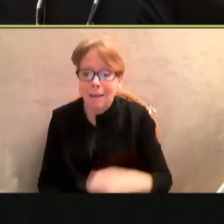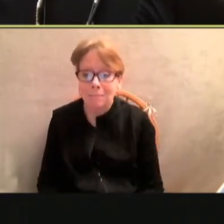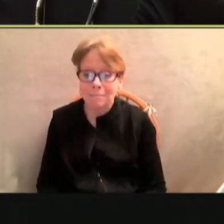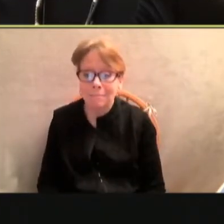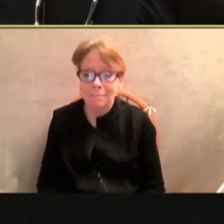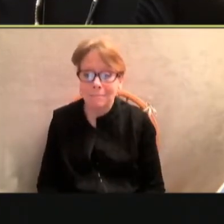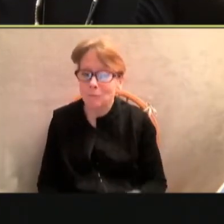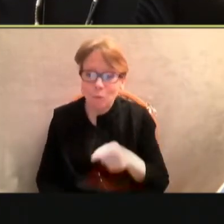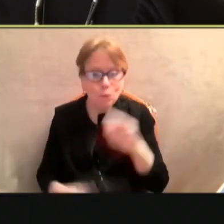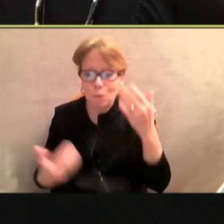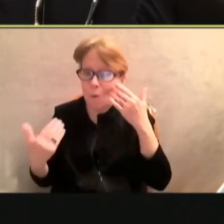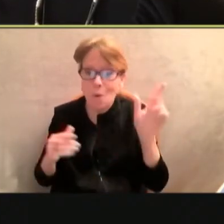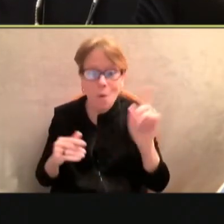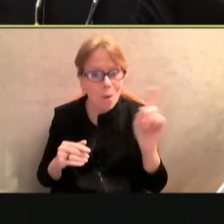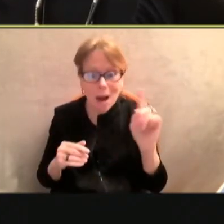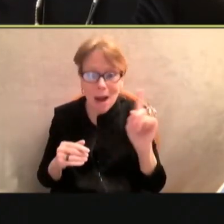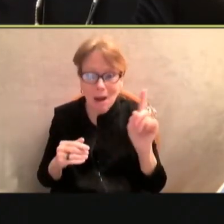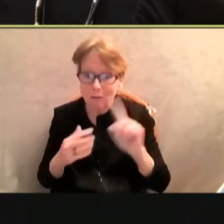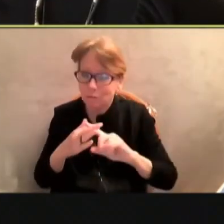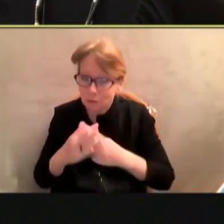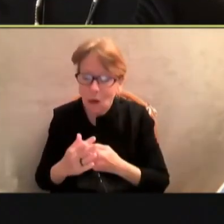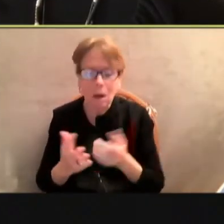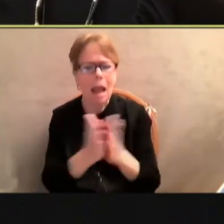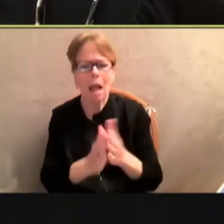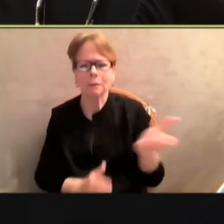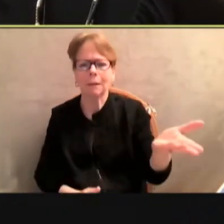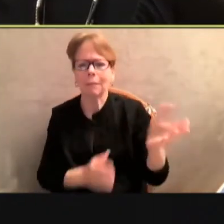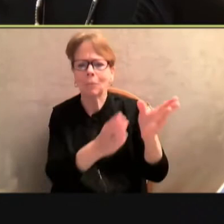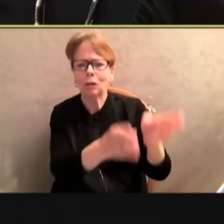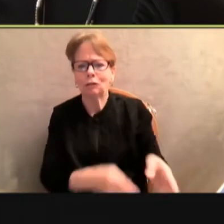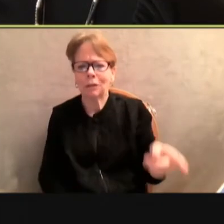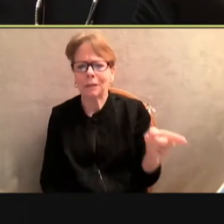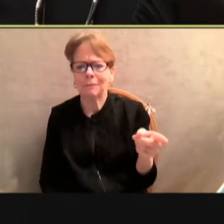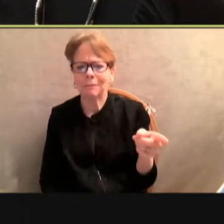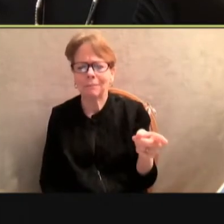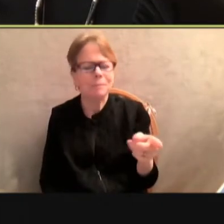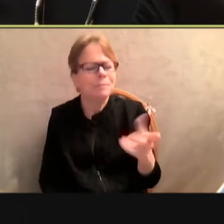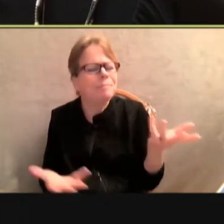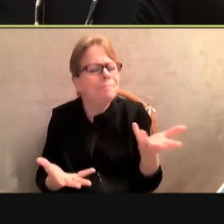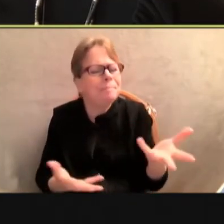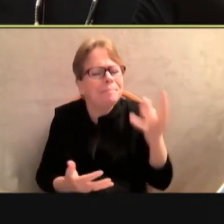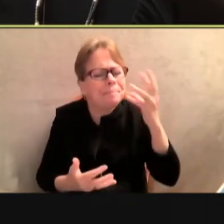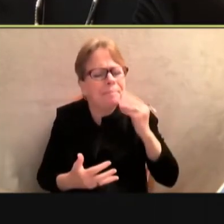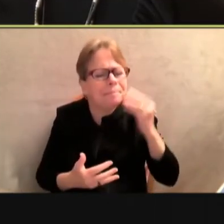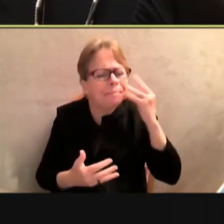point, ask your patient. Ask your patient what they're going through, what they find